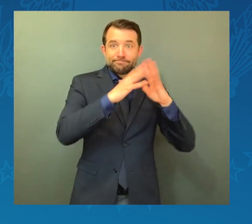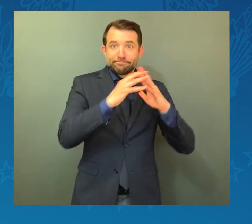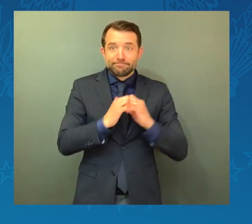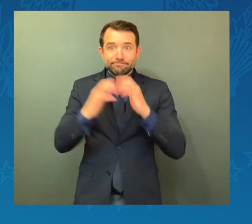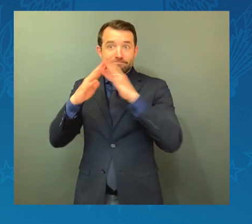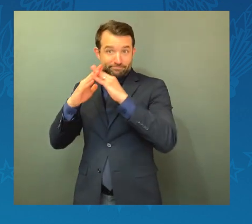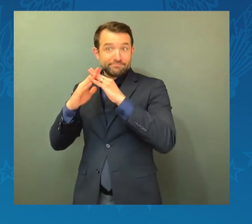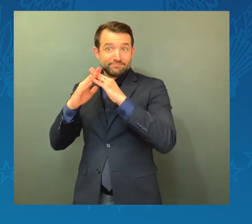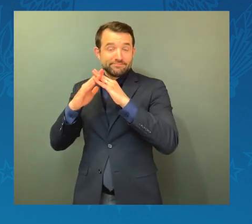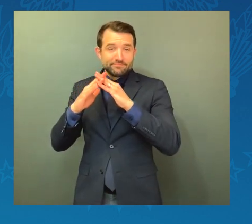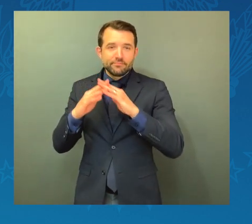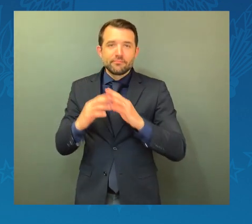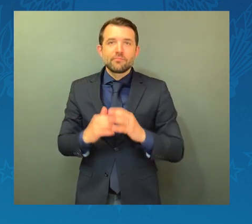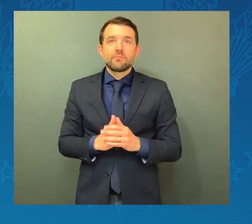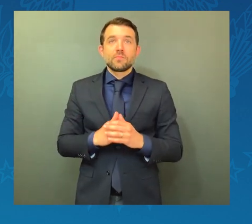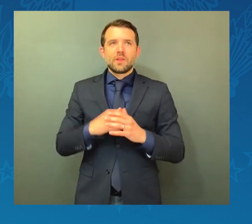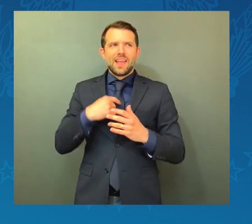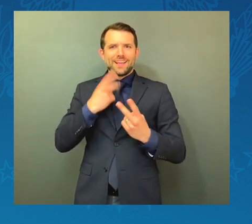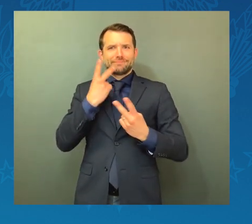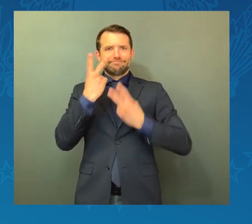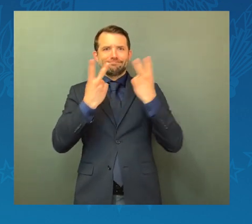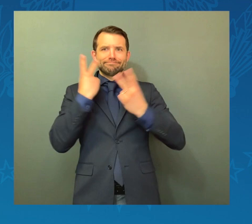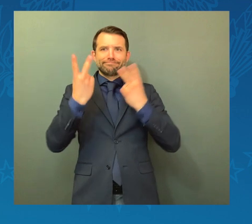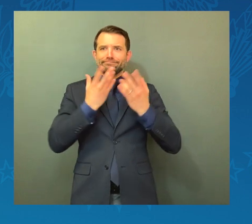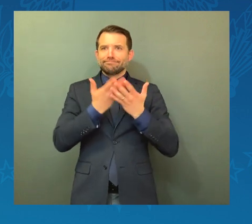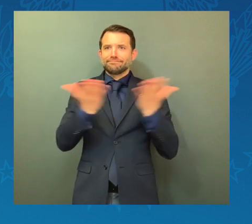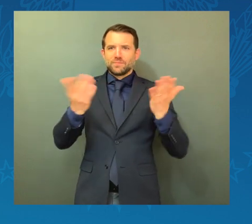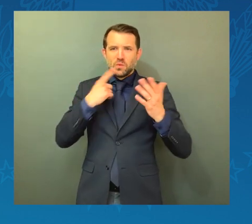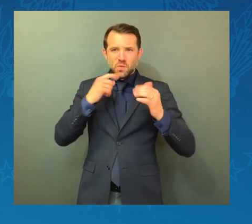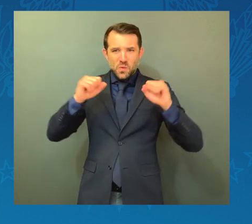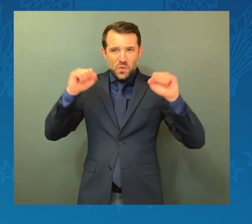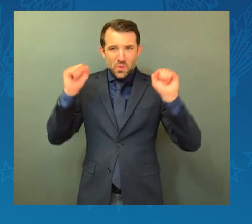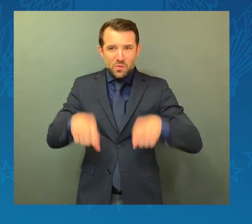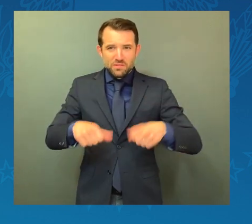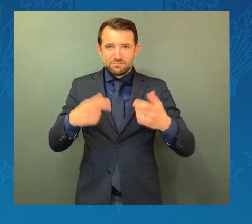who see what can be, unburdened by what has been.